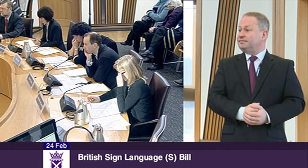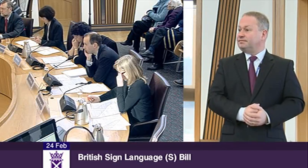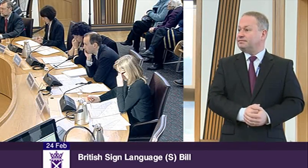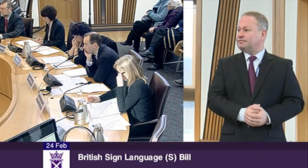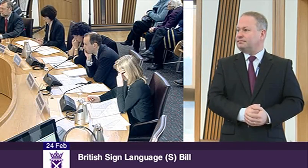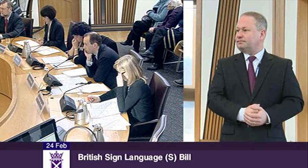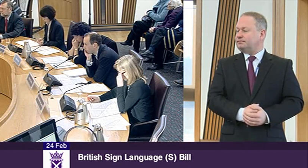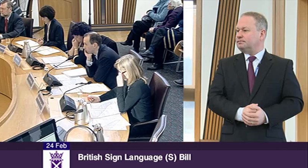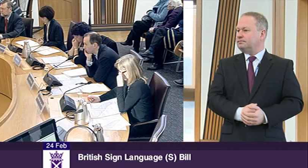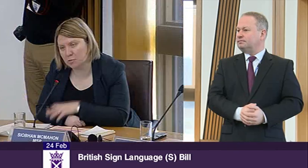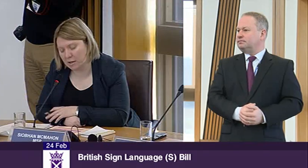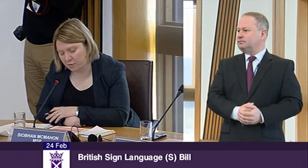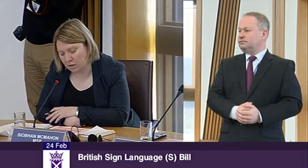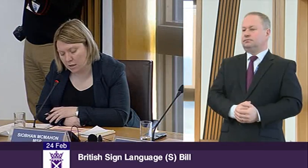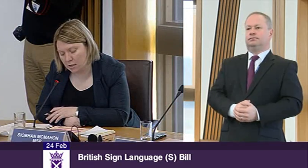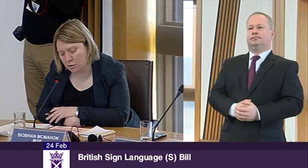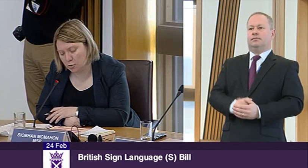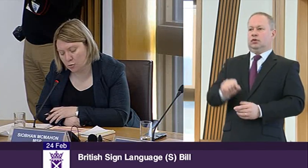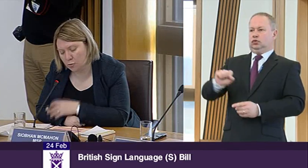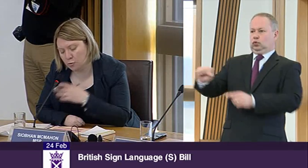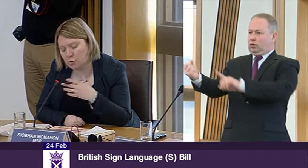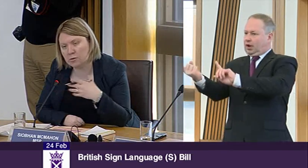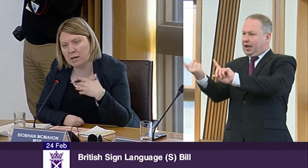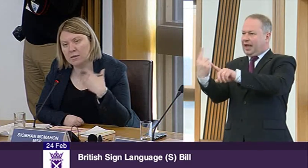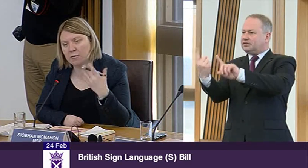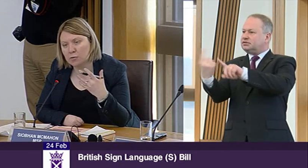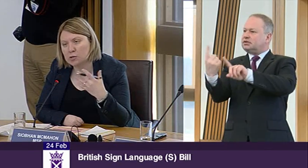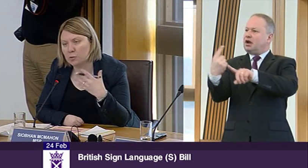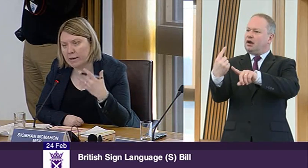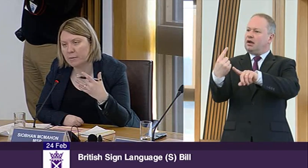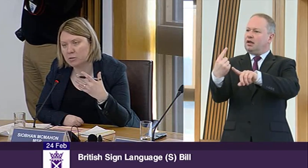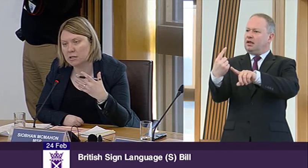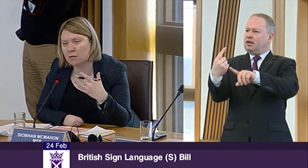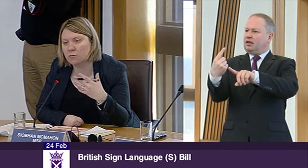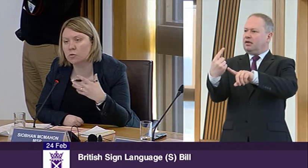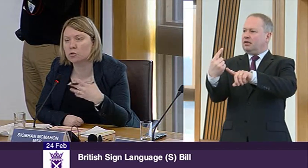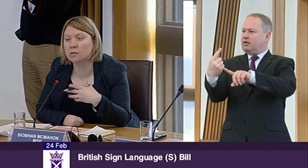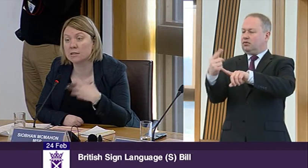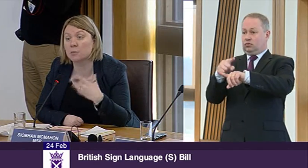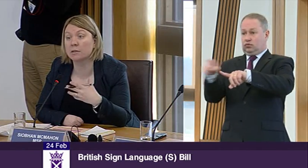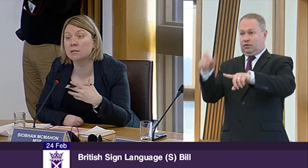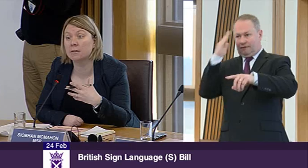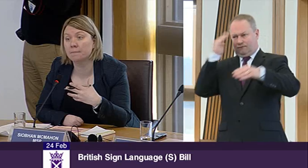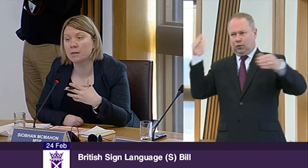Siobhan McMahon: In your answers, you have all tended to focus on disability and not